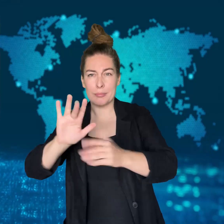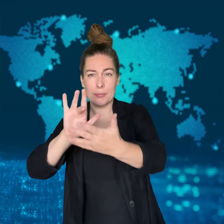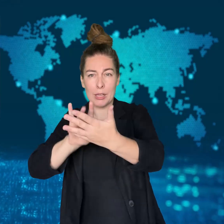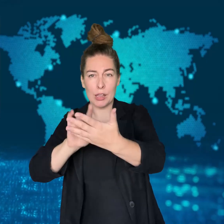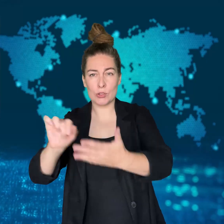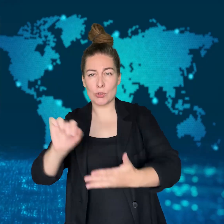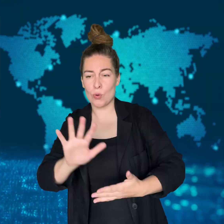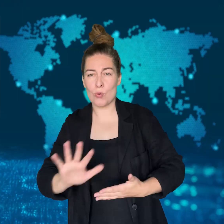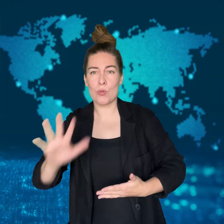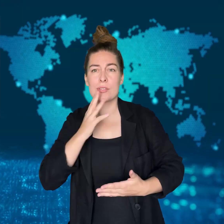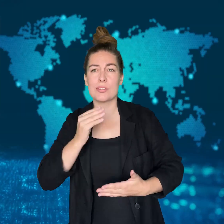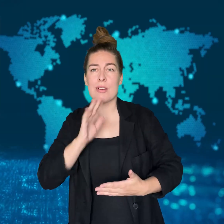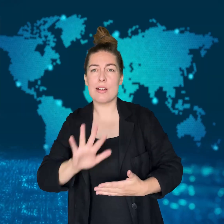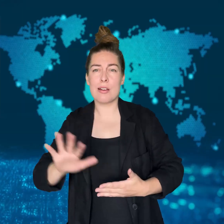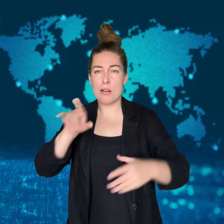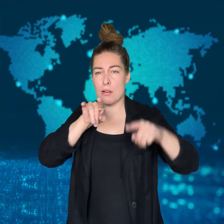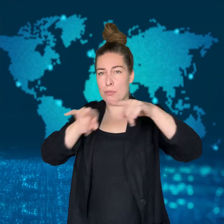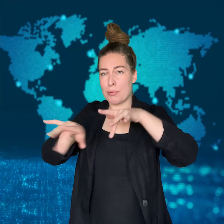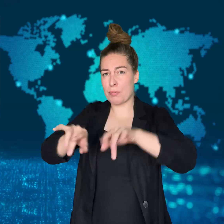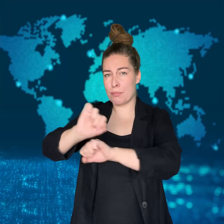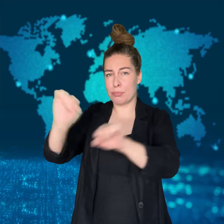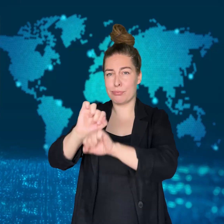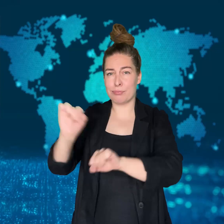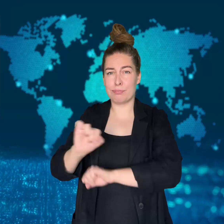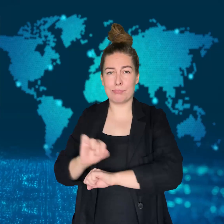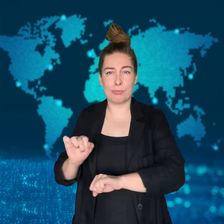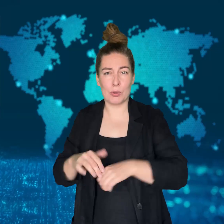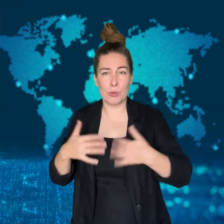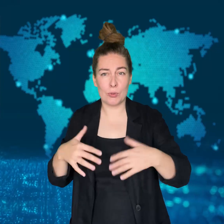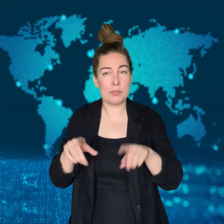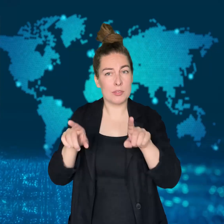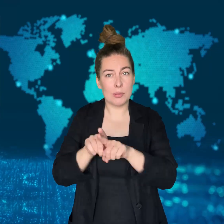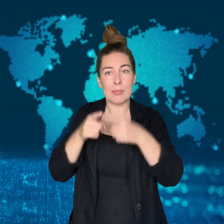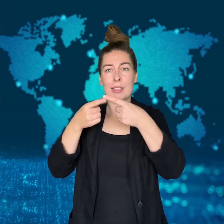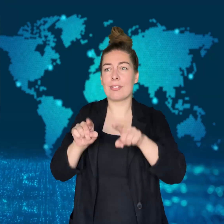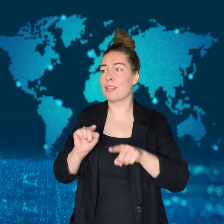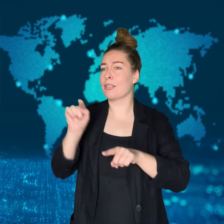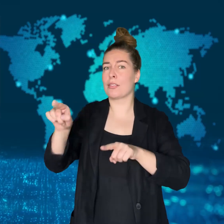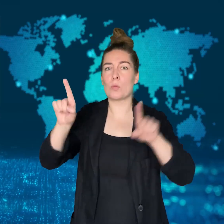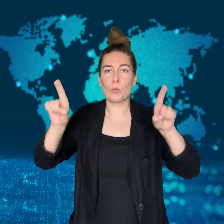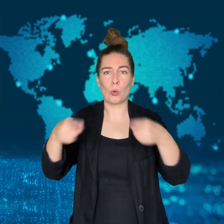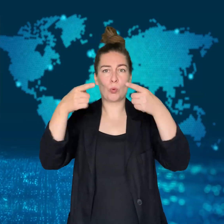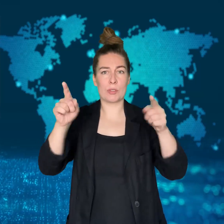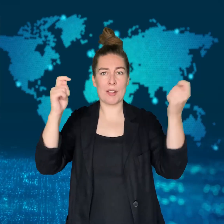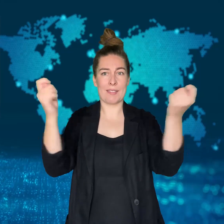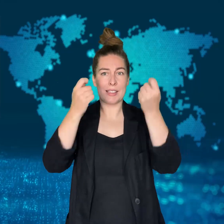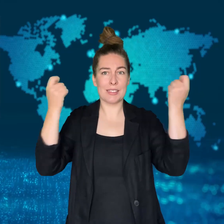Another attack occurred at a music festival where 250 people were killed.